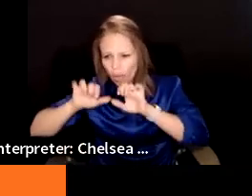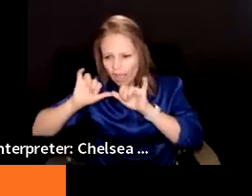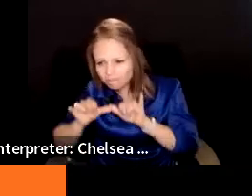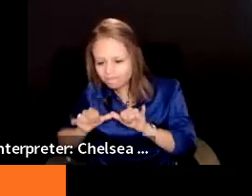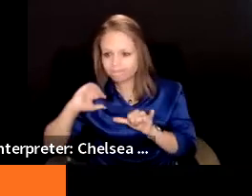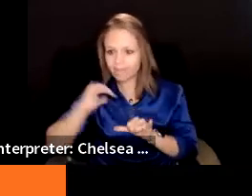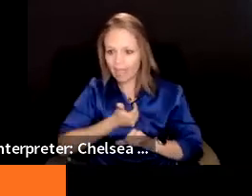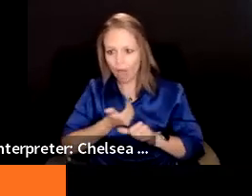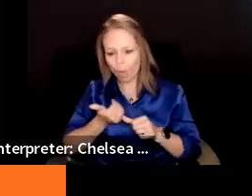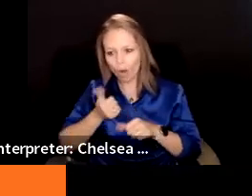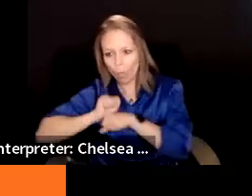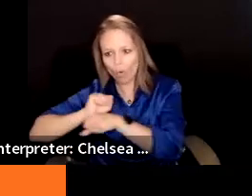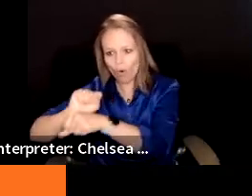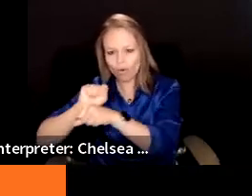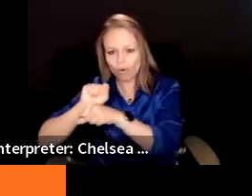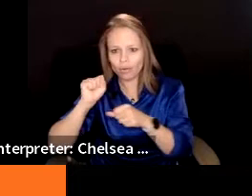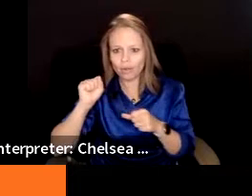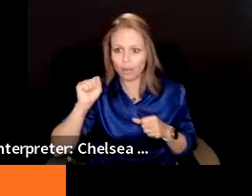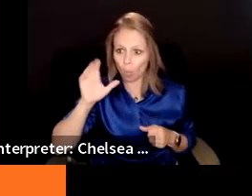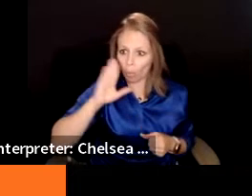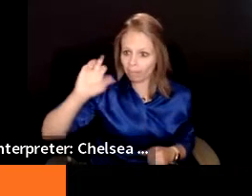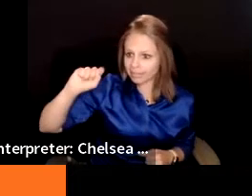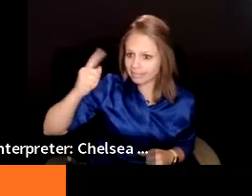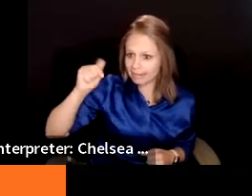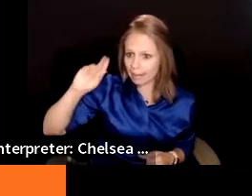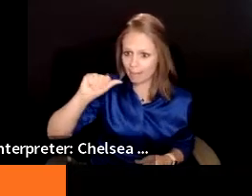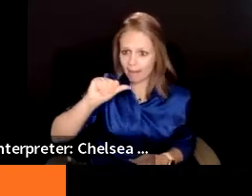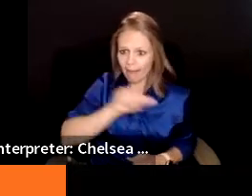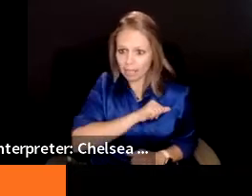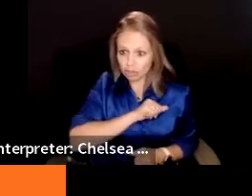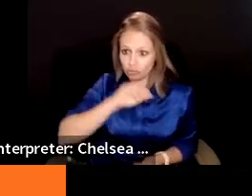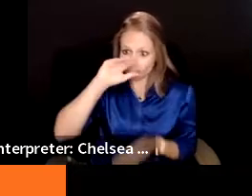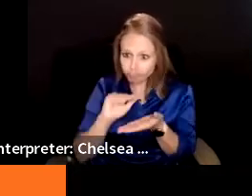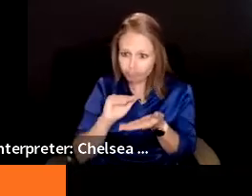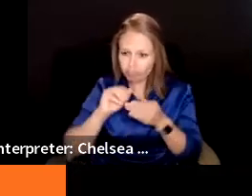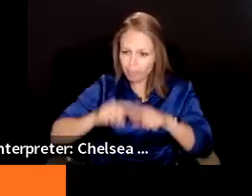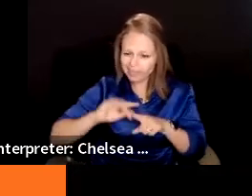Do we know if attitudes or stigmatizing attitudes are being reduced by campaigns and education and awareness events.